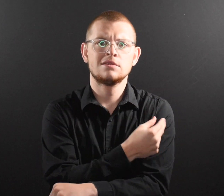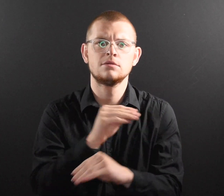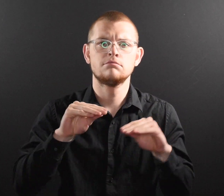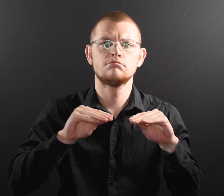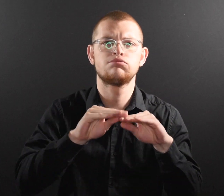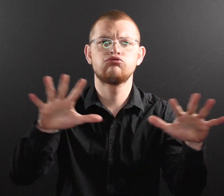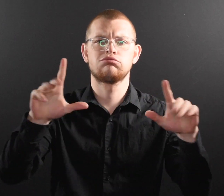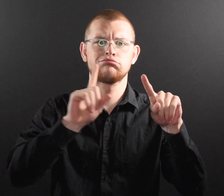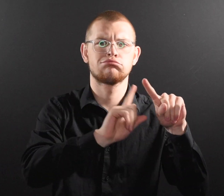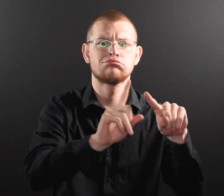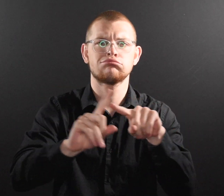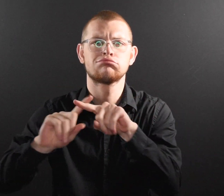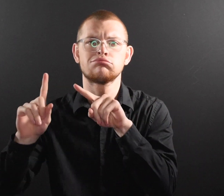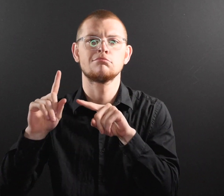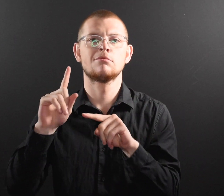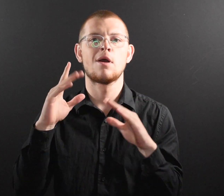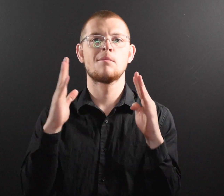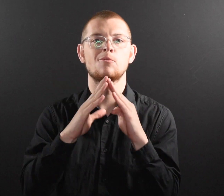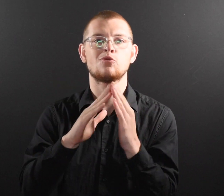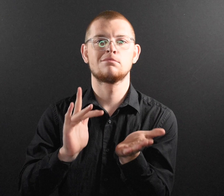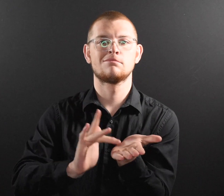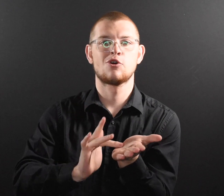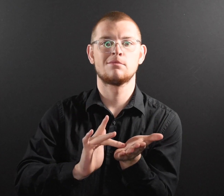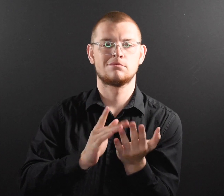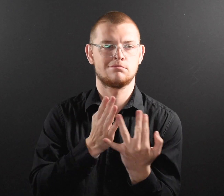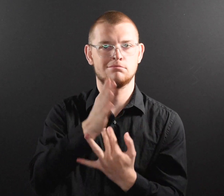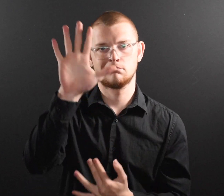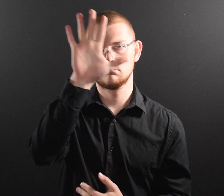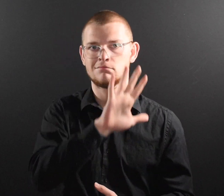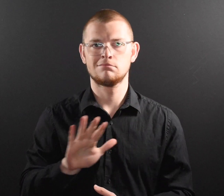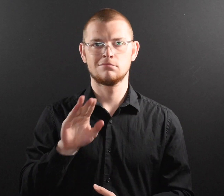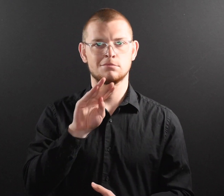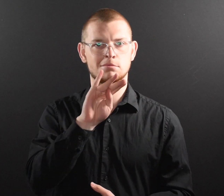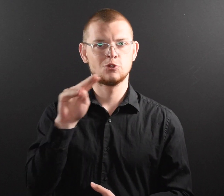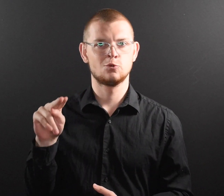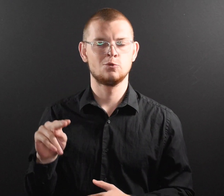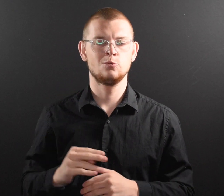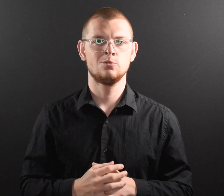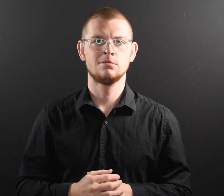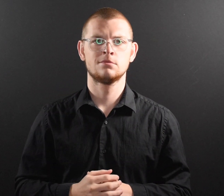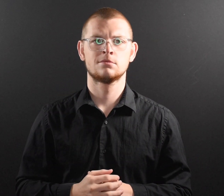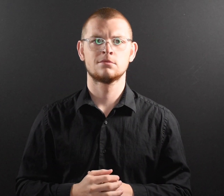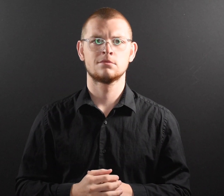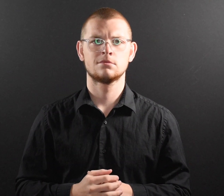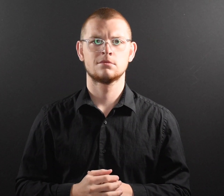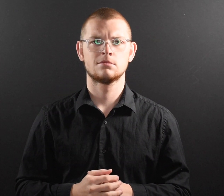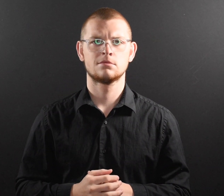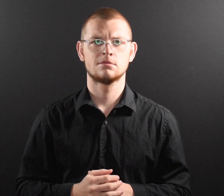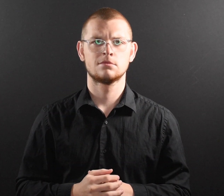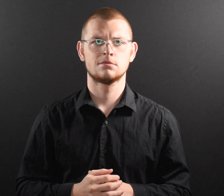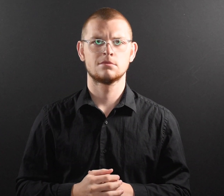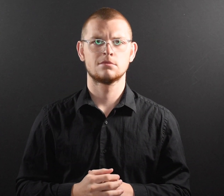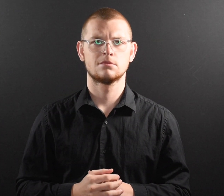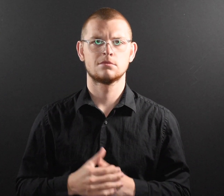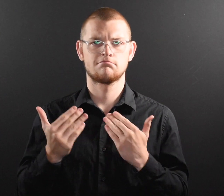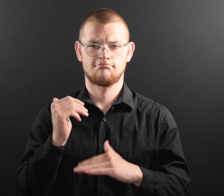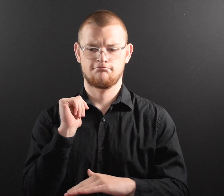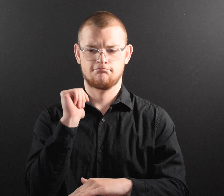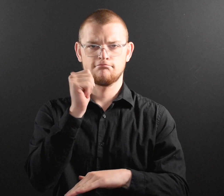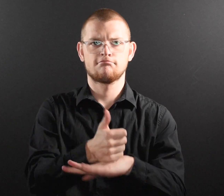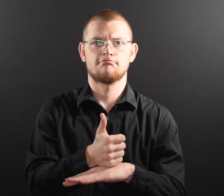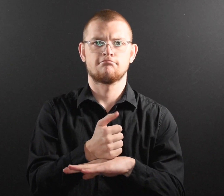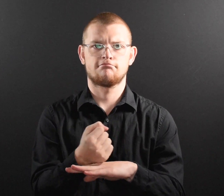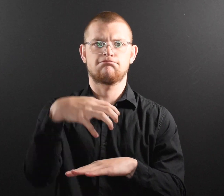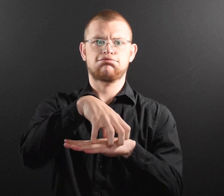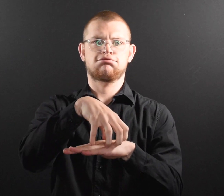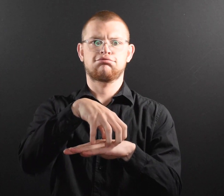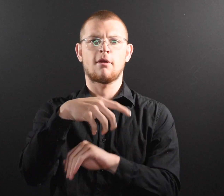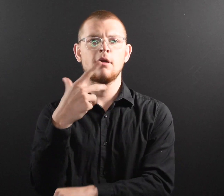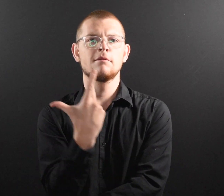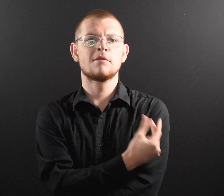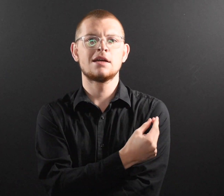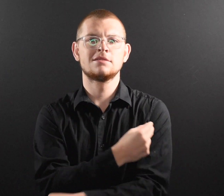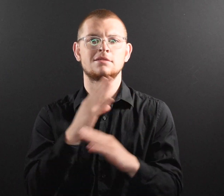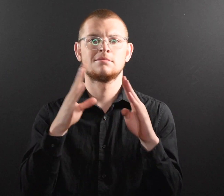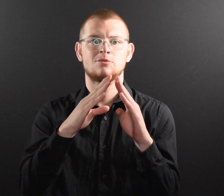community pharmacies throughout the state. · Implement pop-up community vaccination sites in